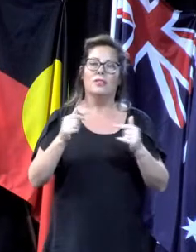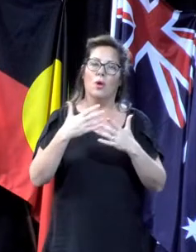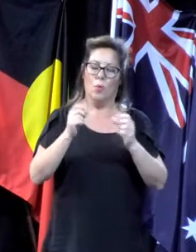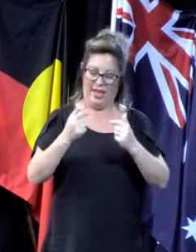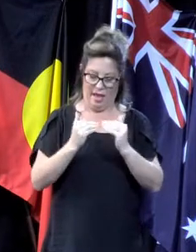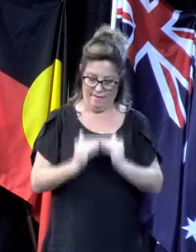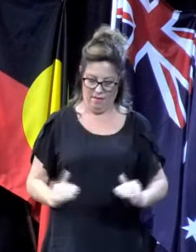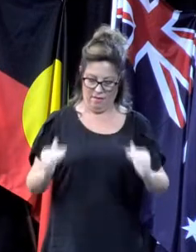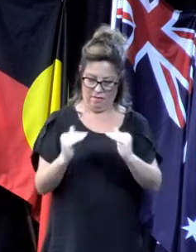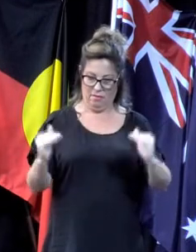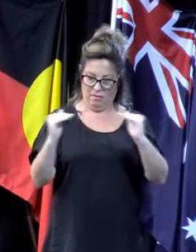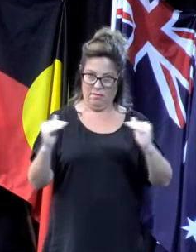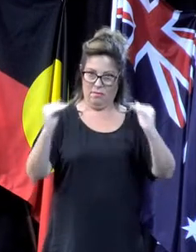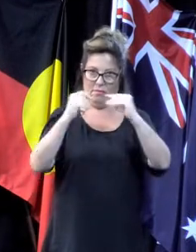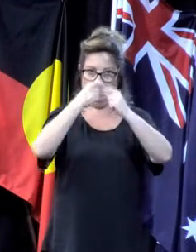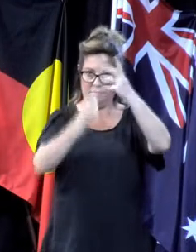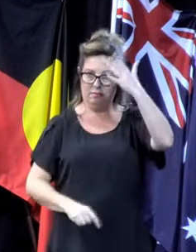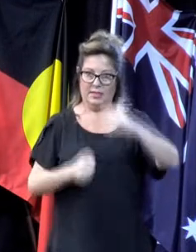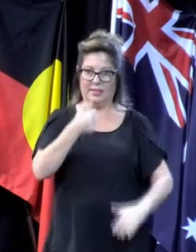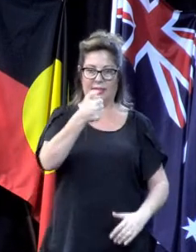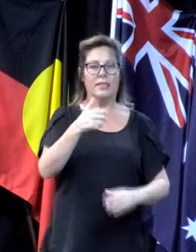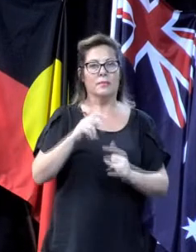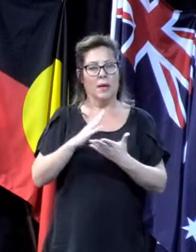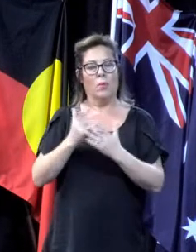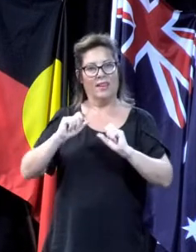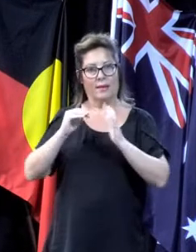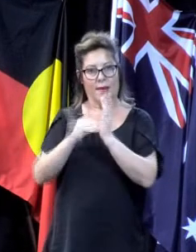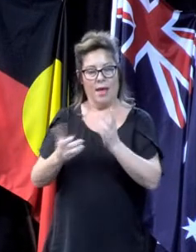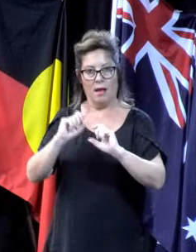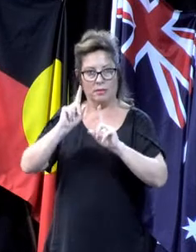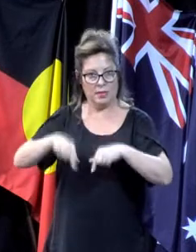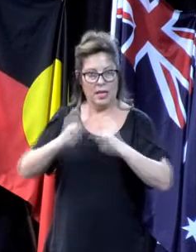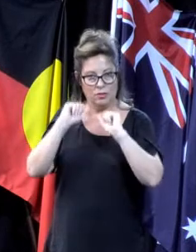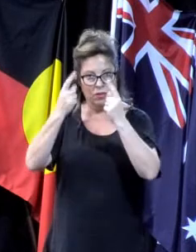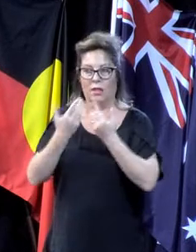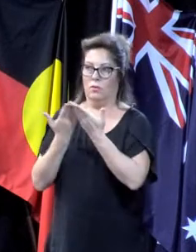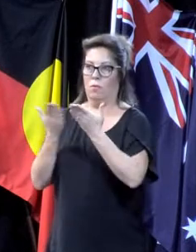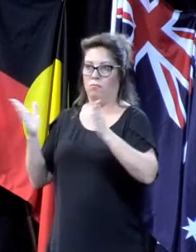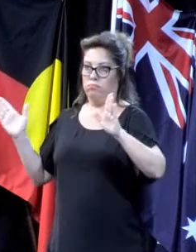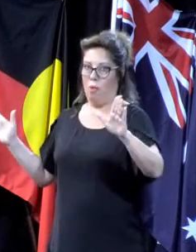OK, Ms. Morris, do you have anything to add to that? No, that is what it is.